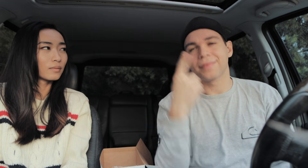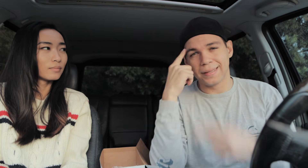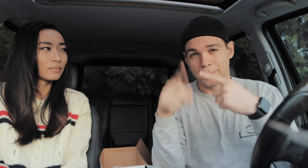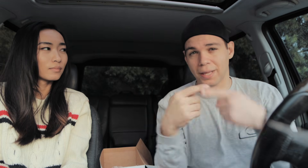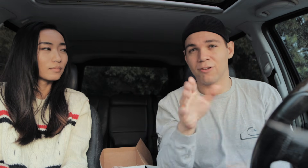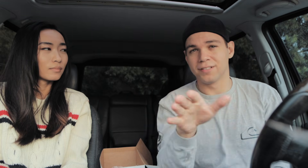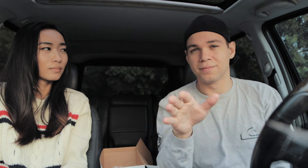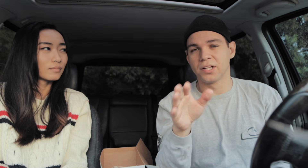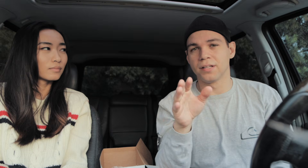well think about it